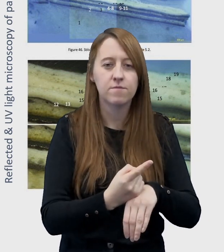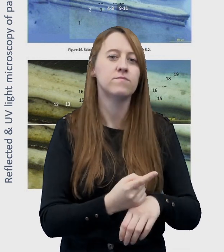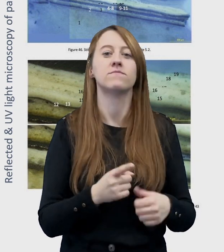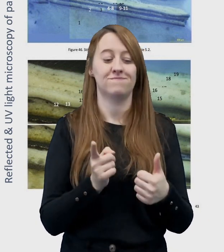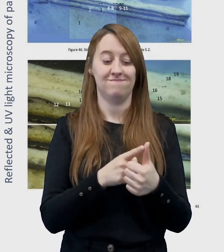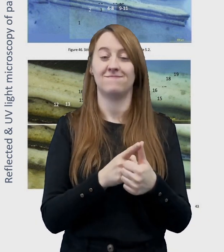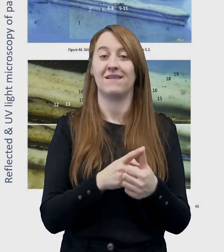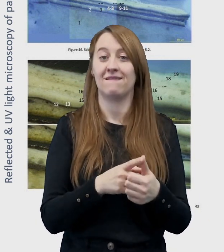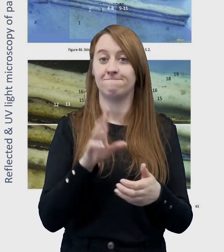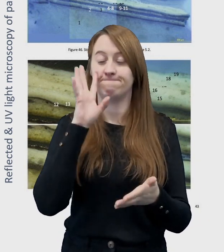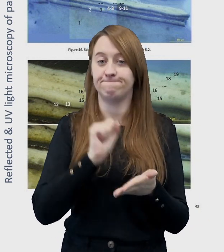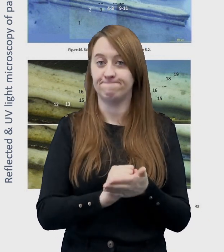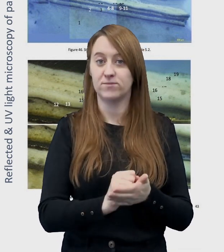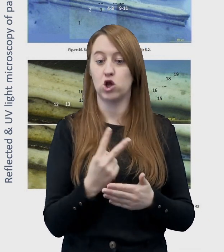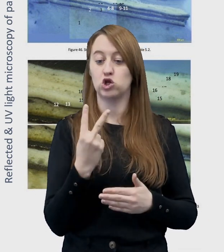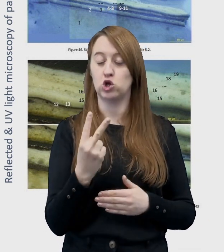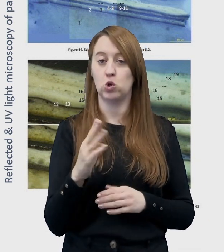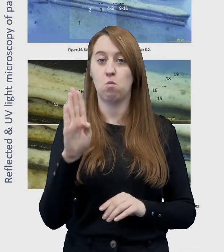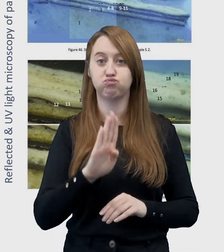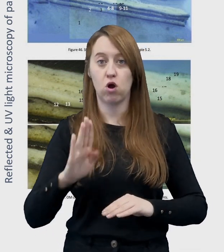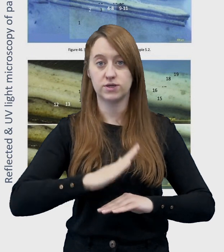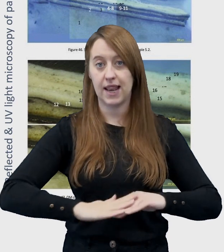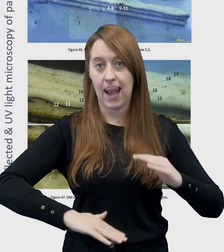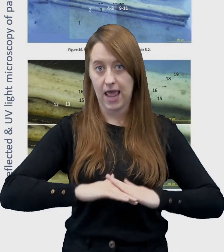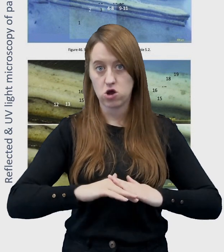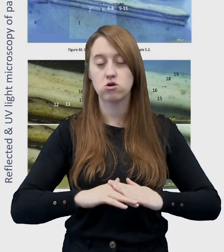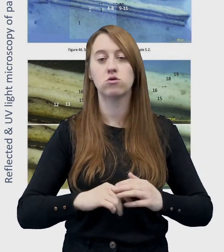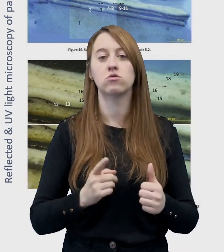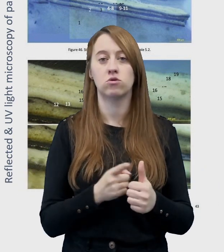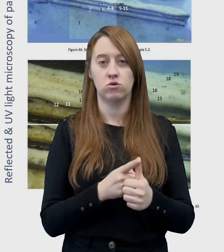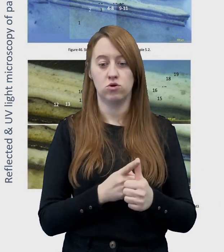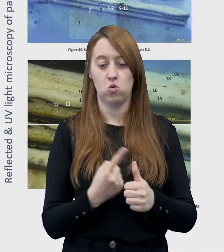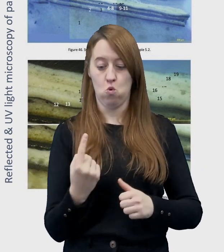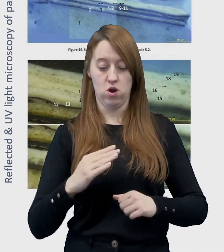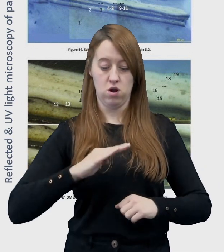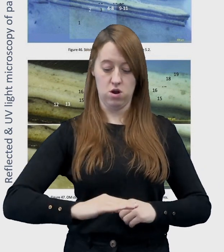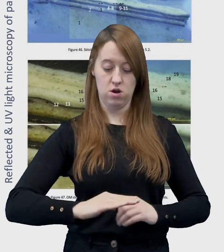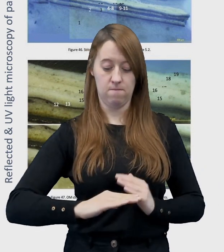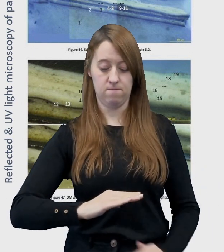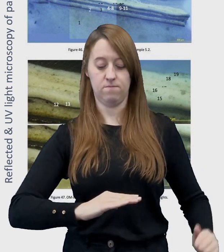which sat above the plaster substrate and one which happened